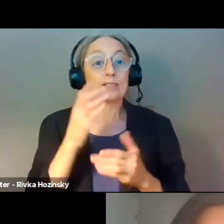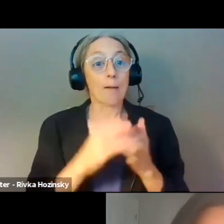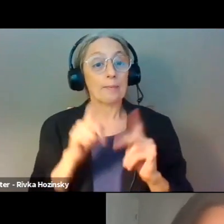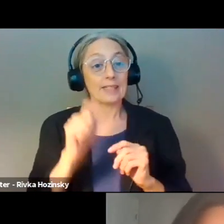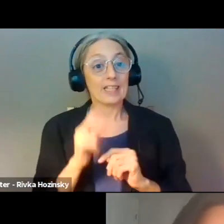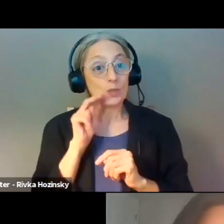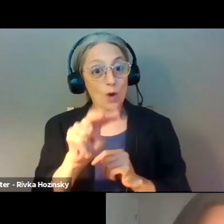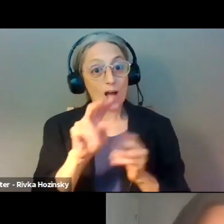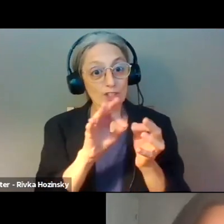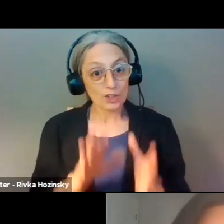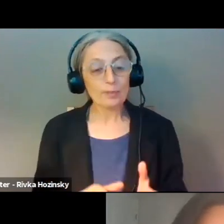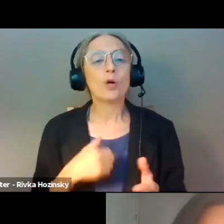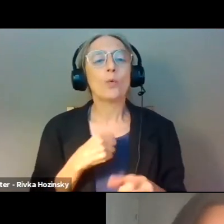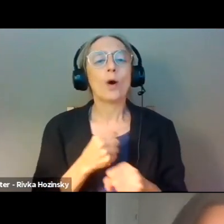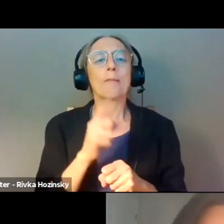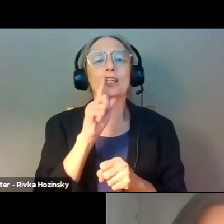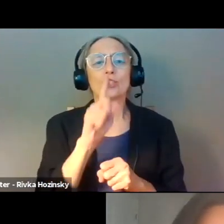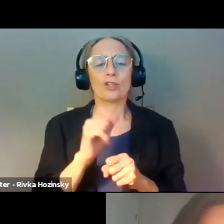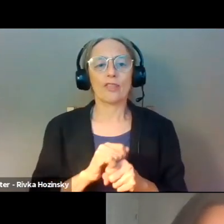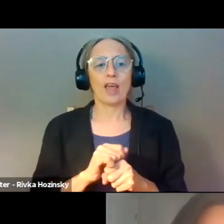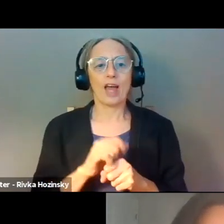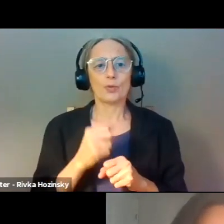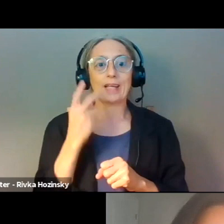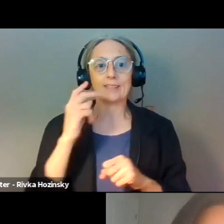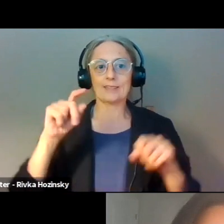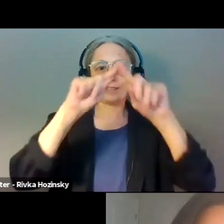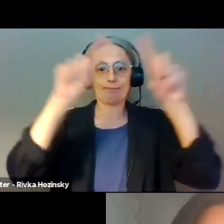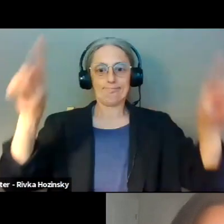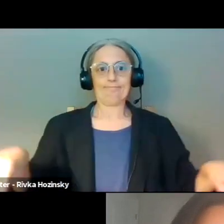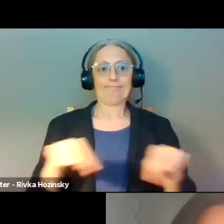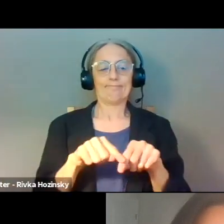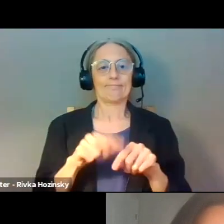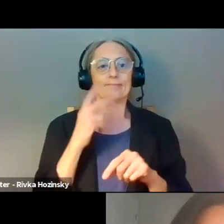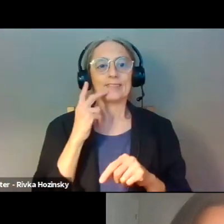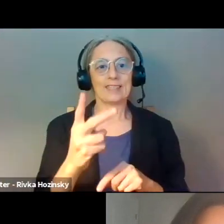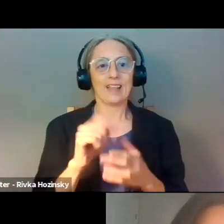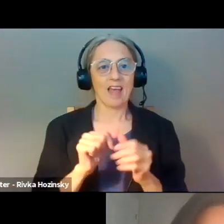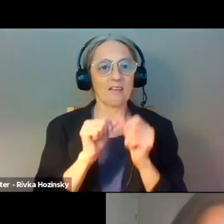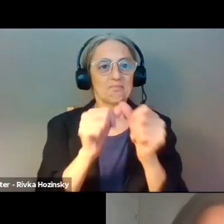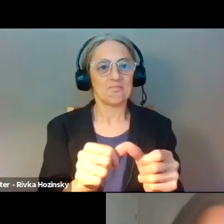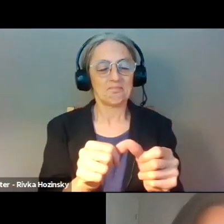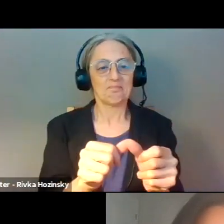that that is the main video tile that you can see. So that's how we've chosen to spotlight.